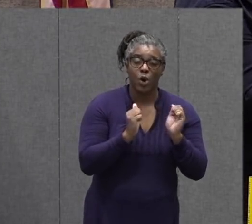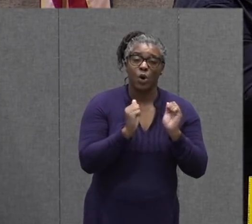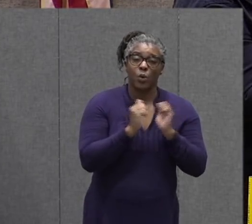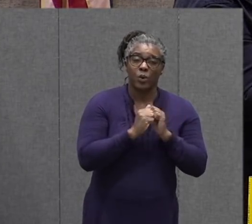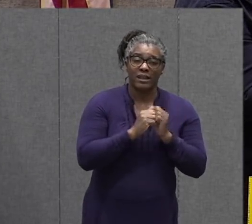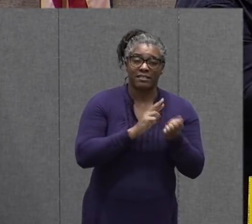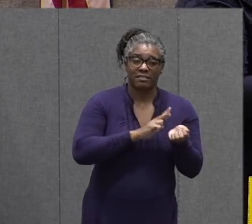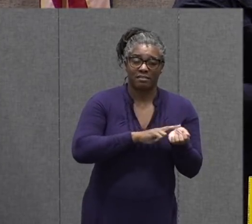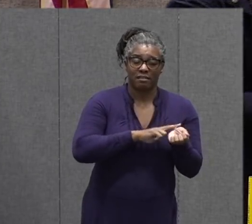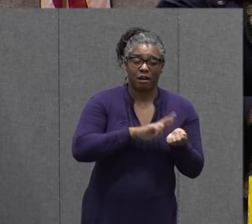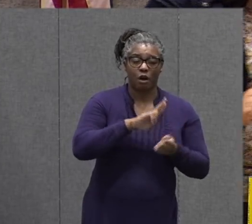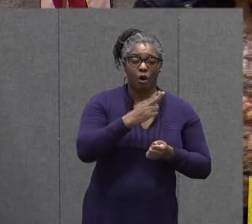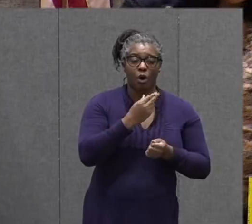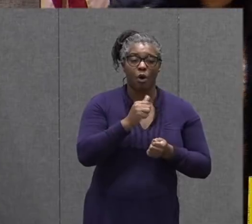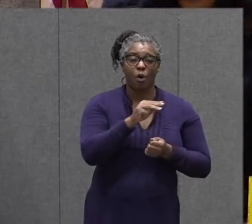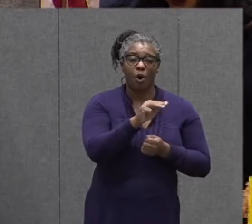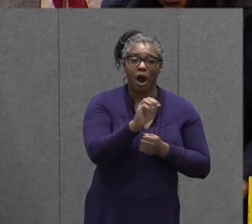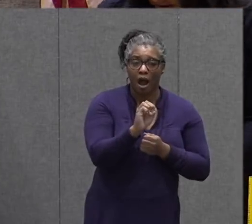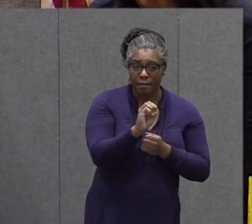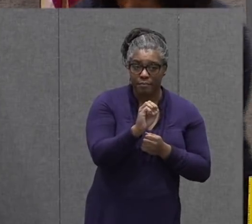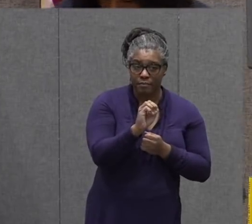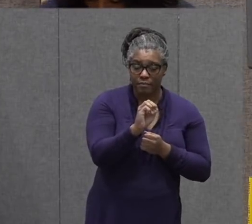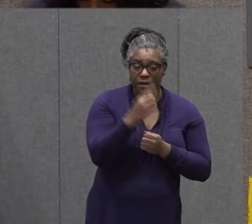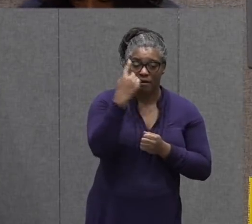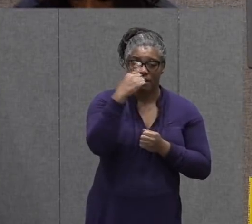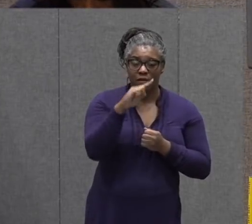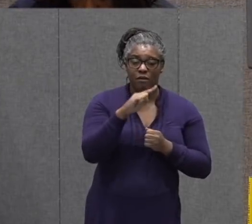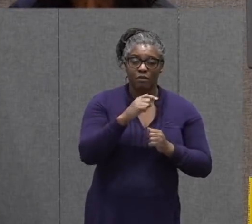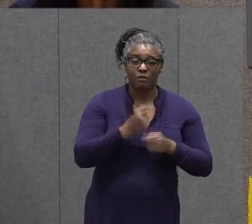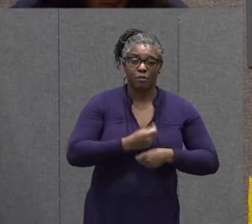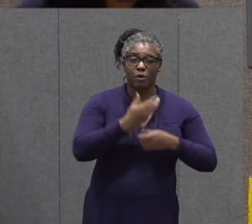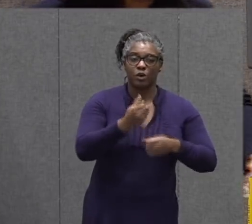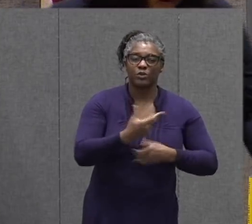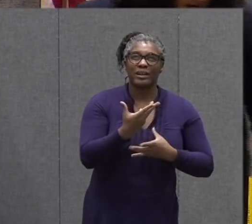[Miss Martindale] It's almost like a paragraph. [Miss Garcia] Yes. [Miss Martindale] Okay.